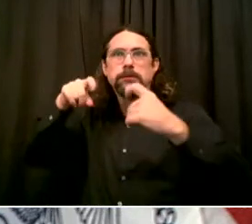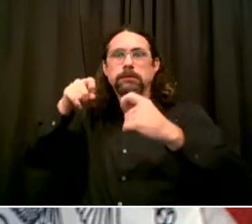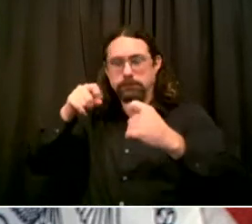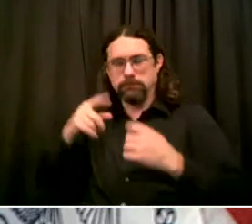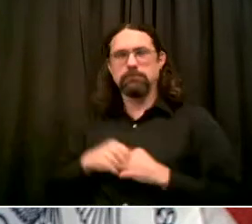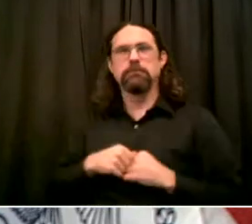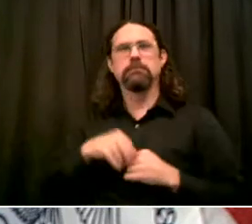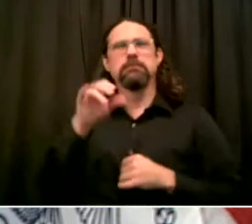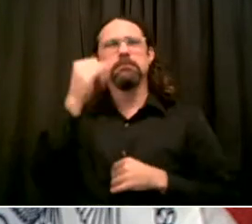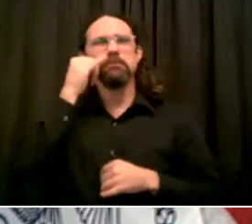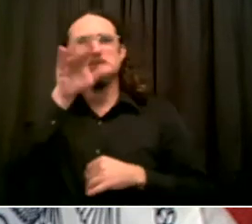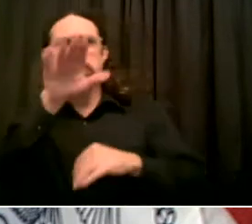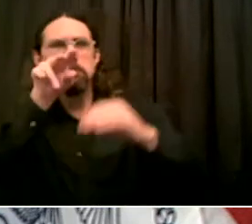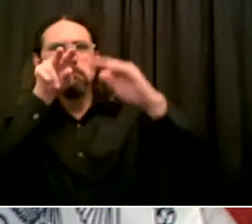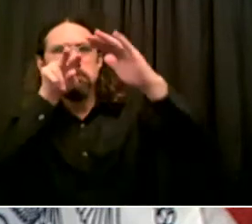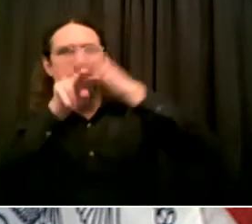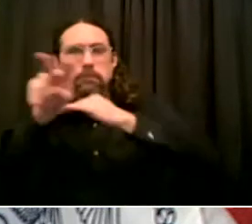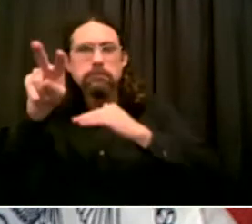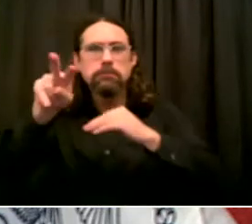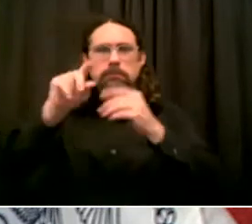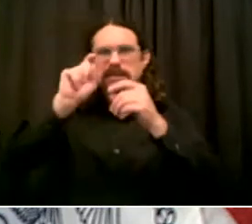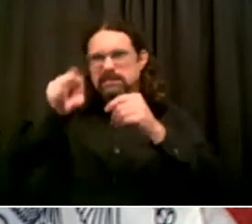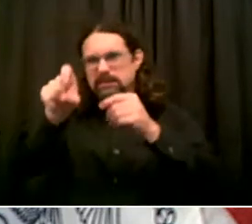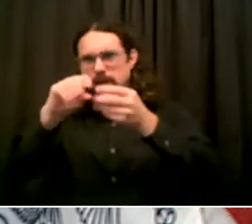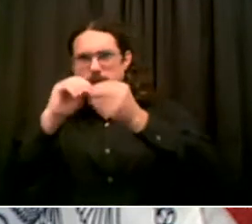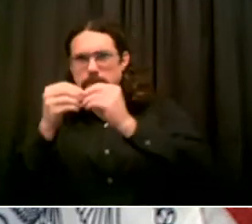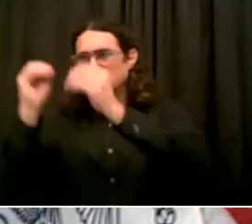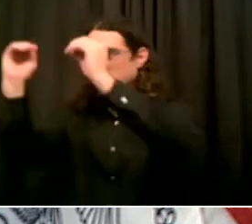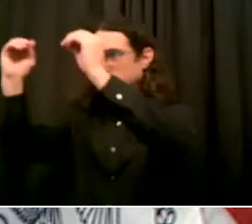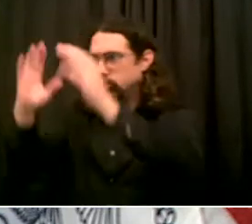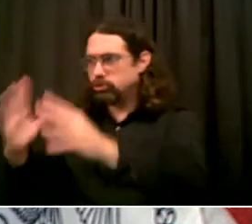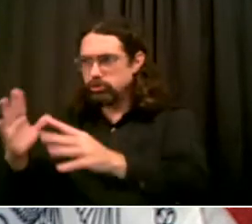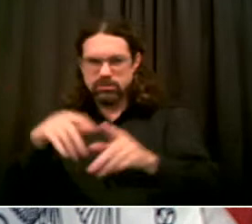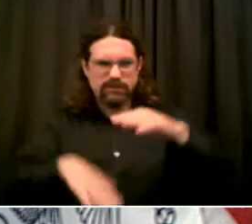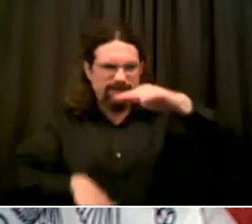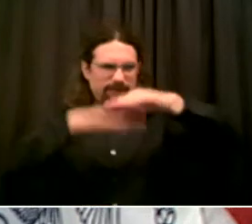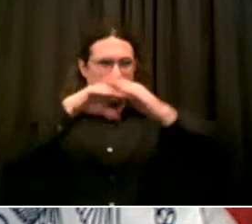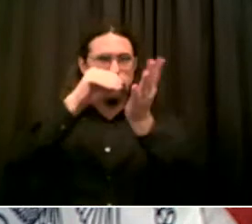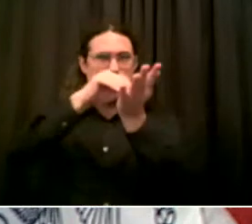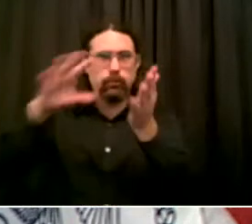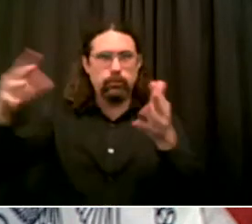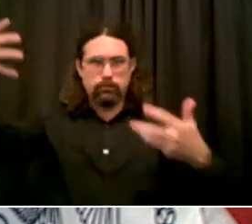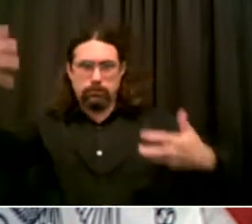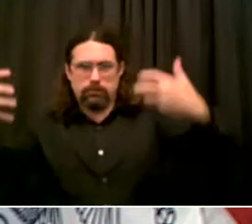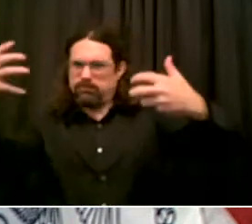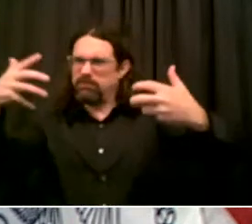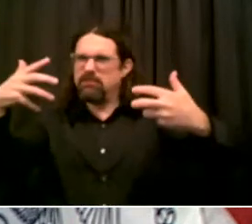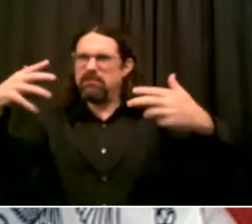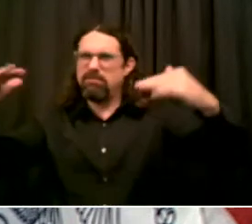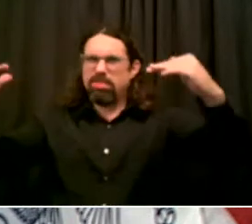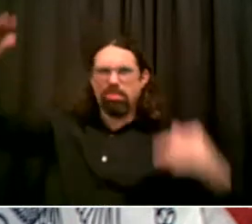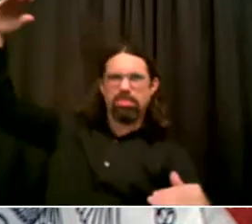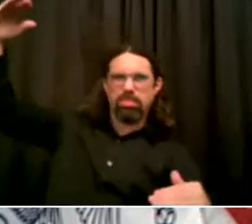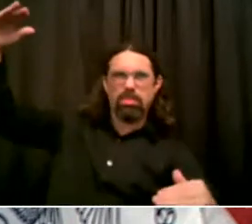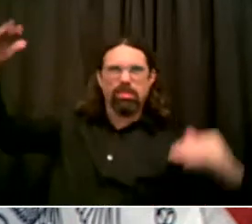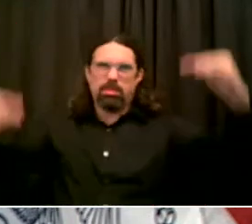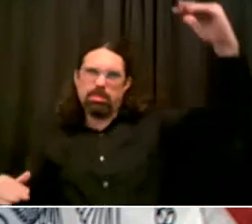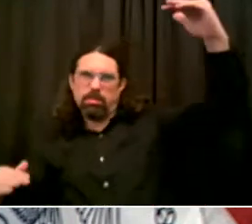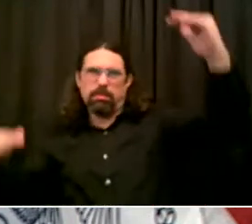TTHE TEACHHER SHORTAGE NUMBERS BUT I DON'T KNOW